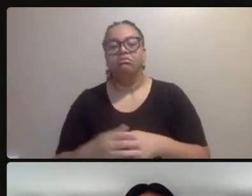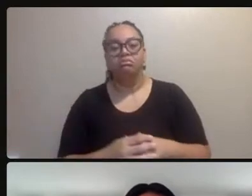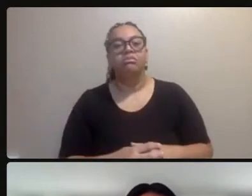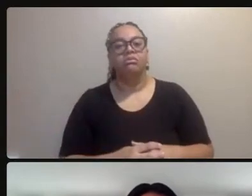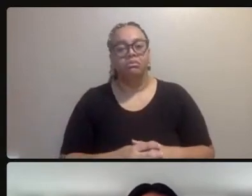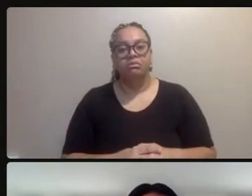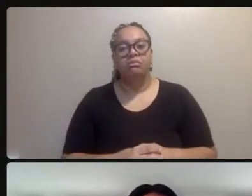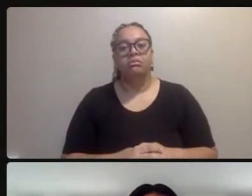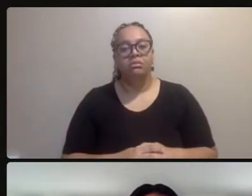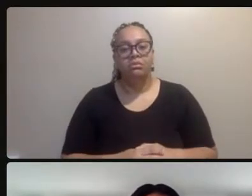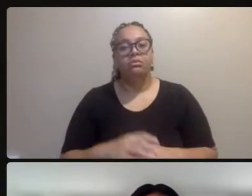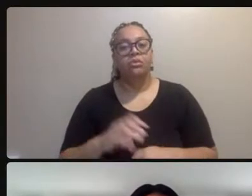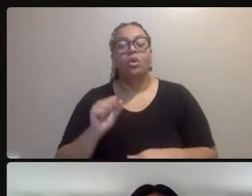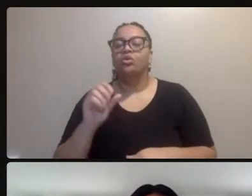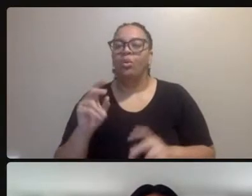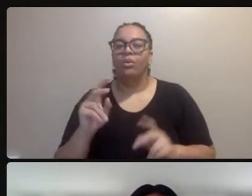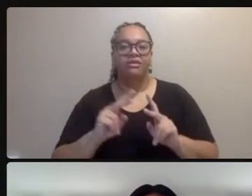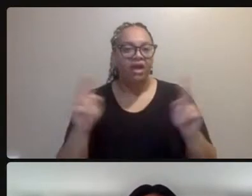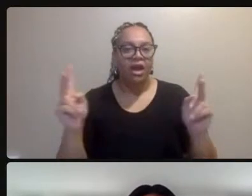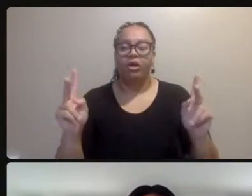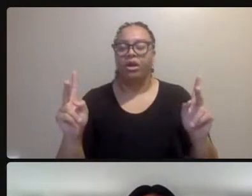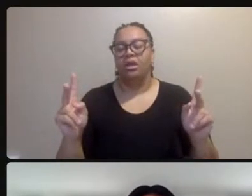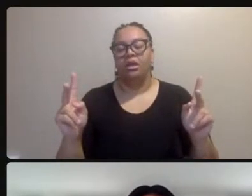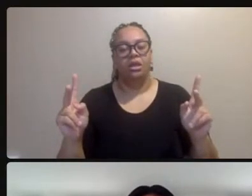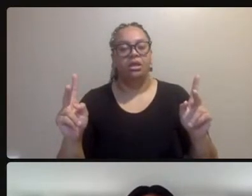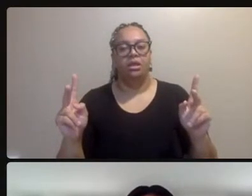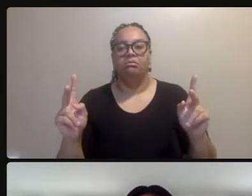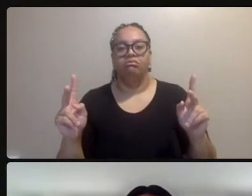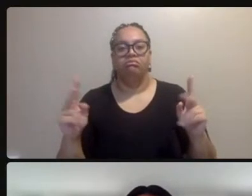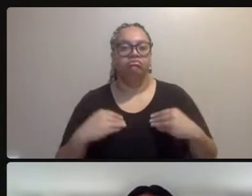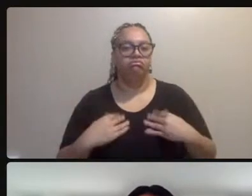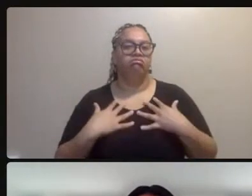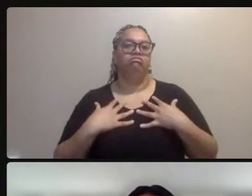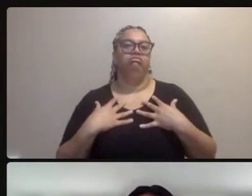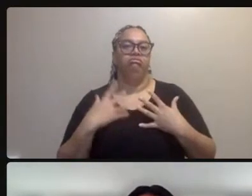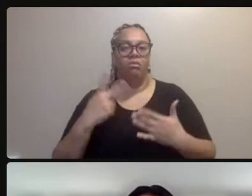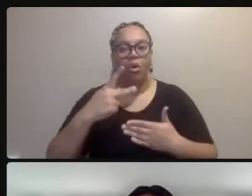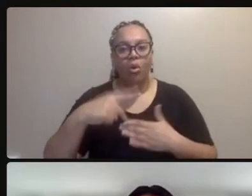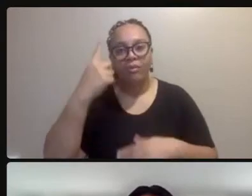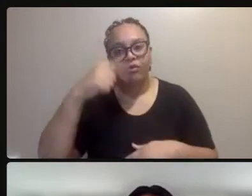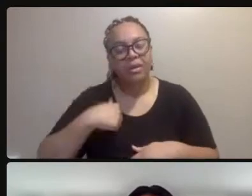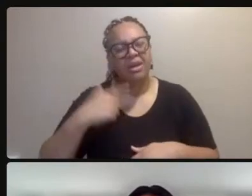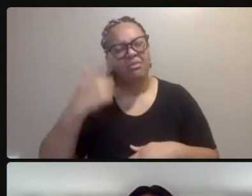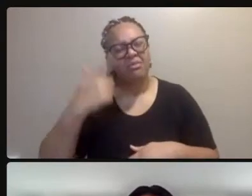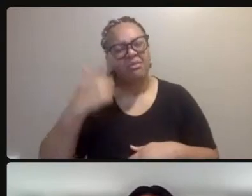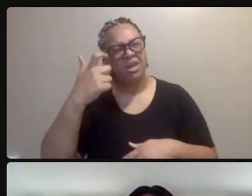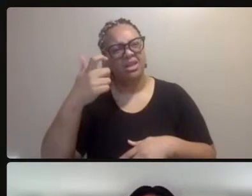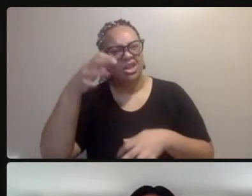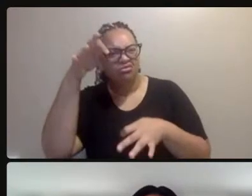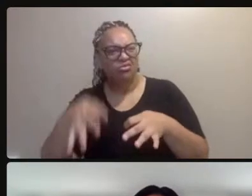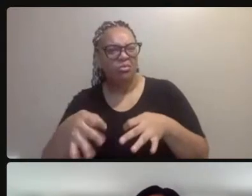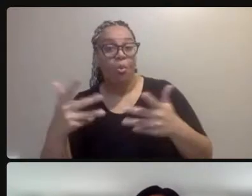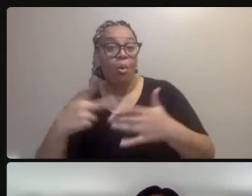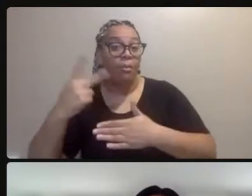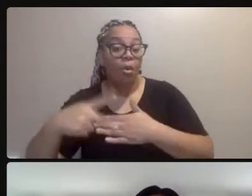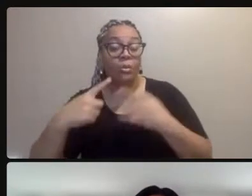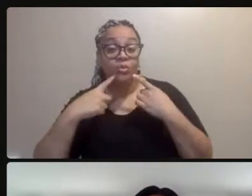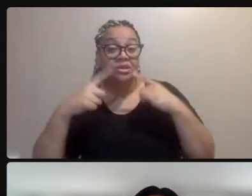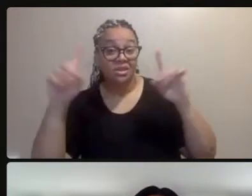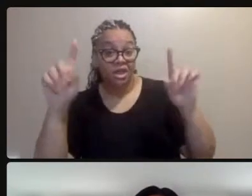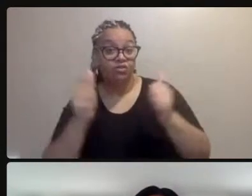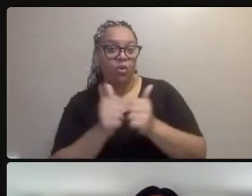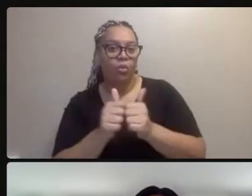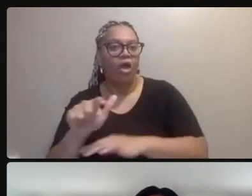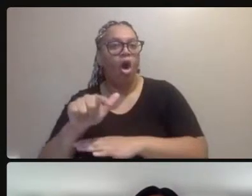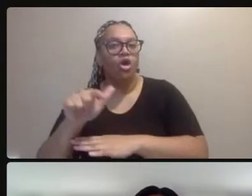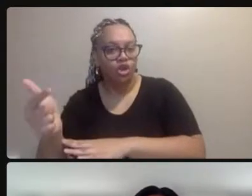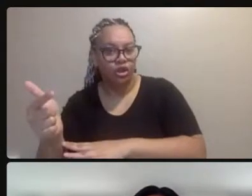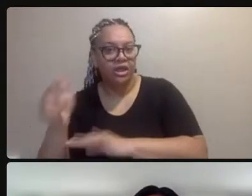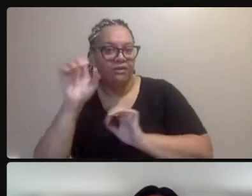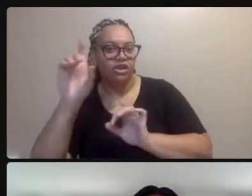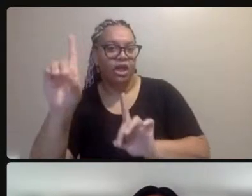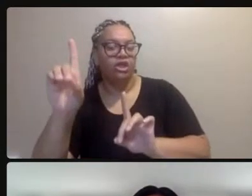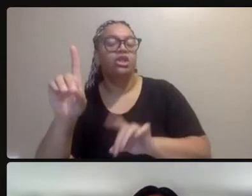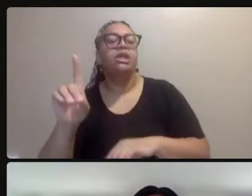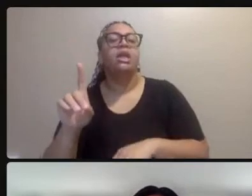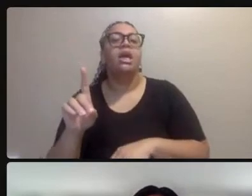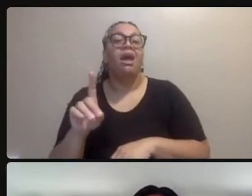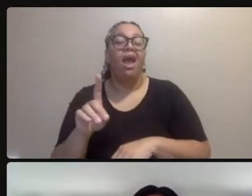TESTING THOSE PROGRAMS.